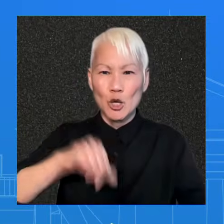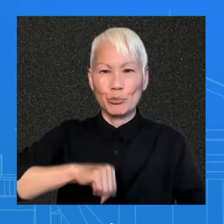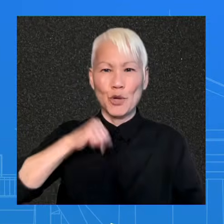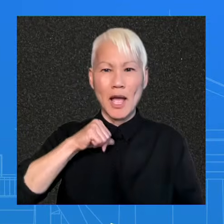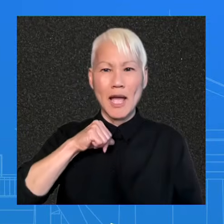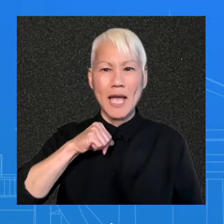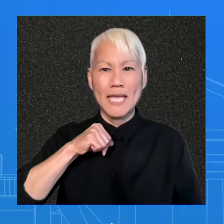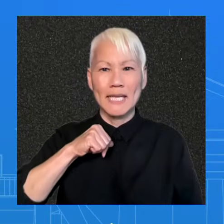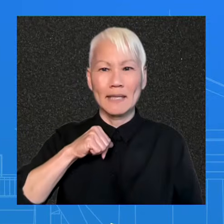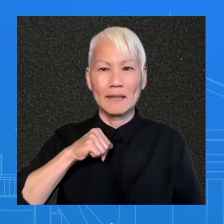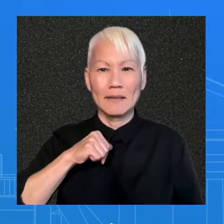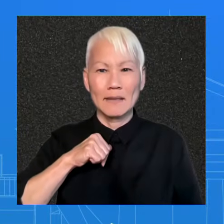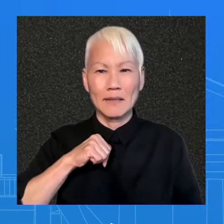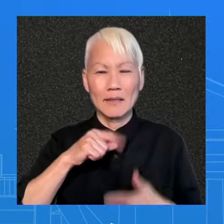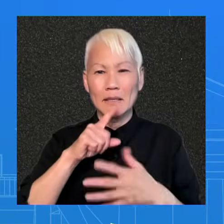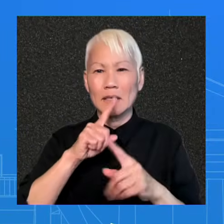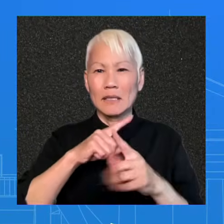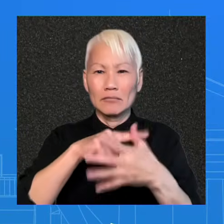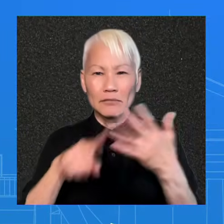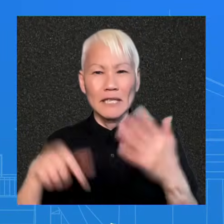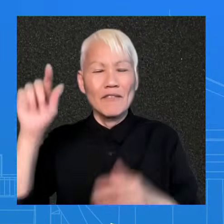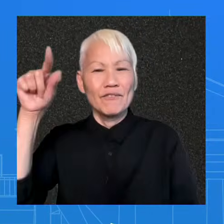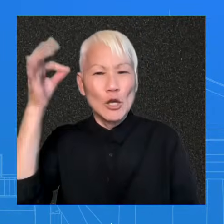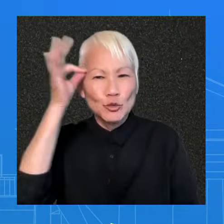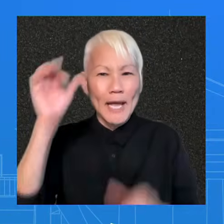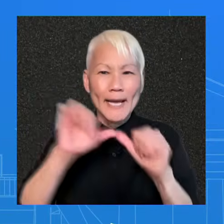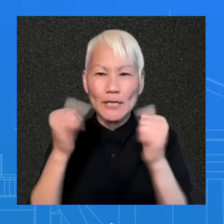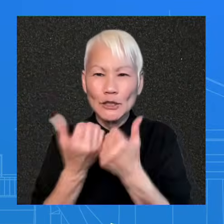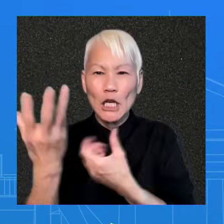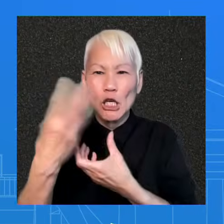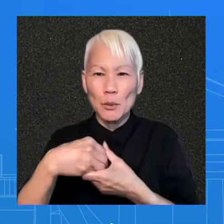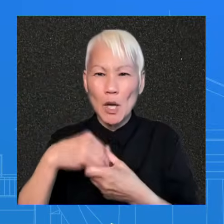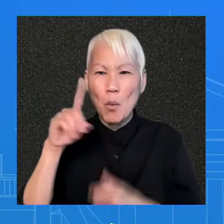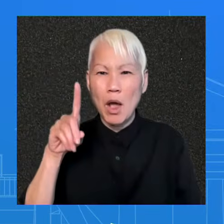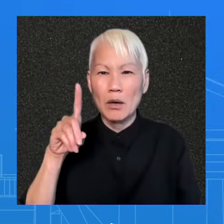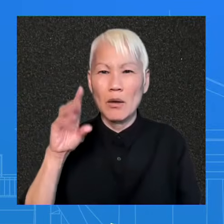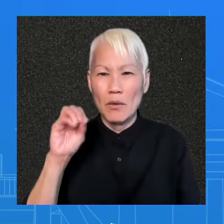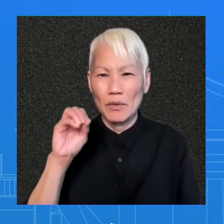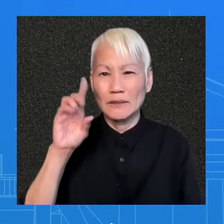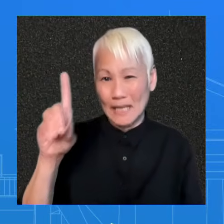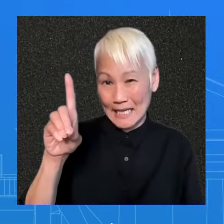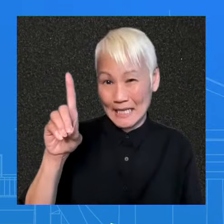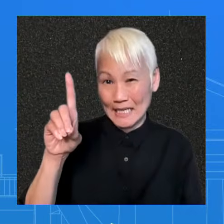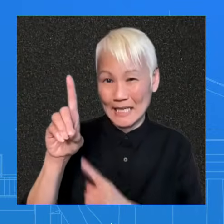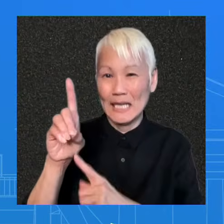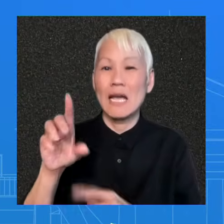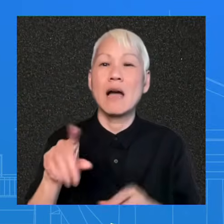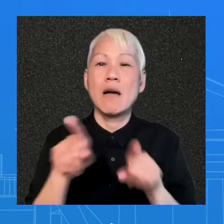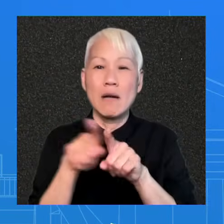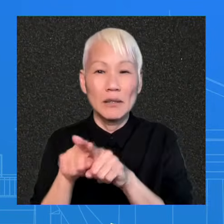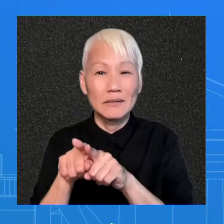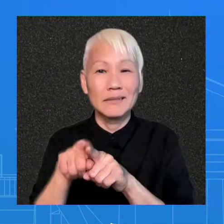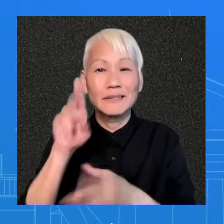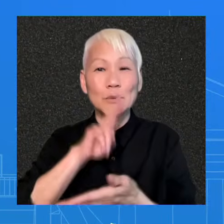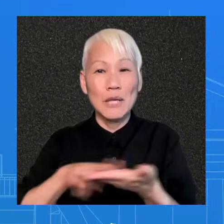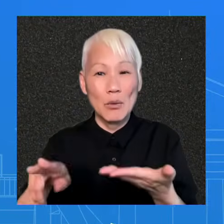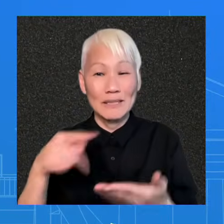including at the Department of Defense. And also, as the Secretary said last week as well in his statement, and I'll quote him,